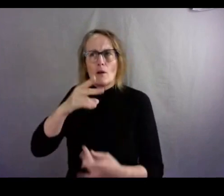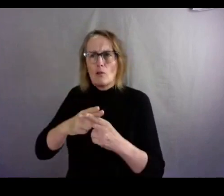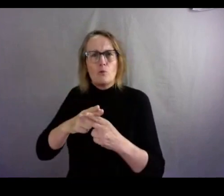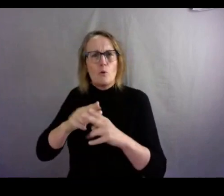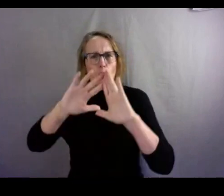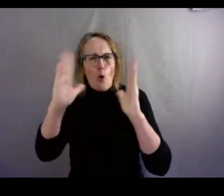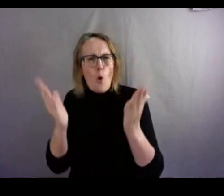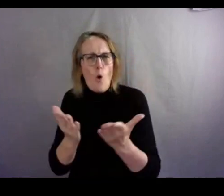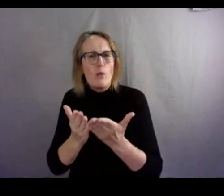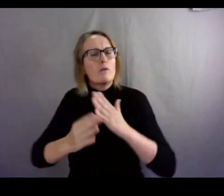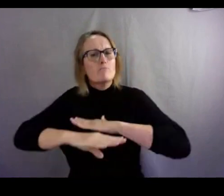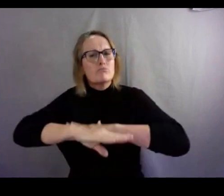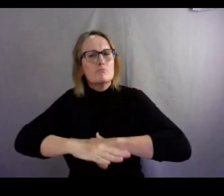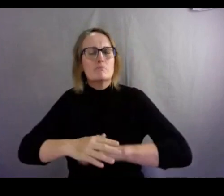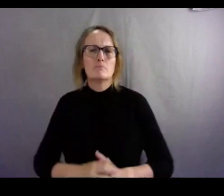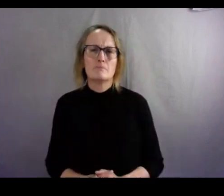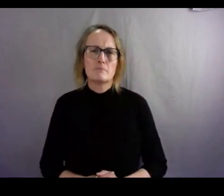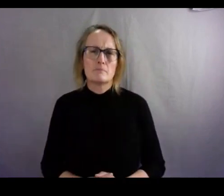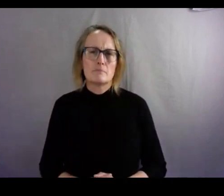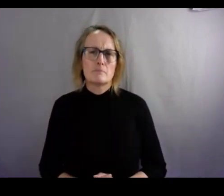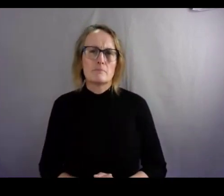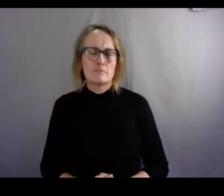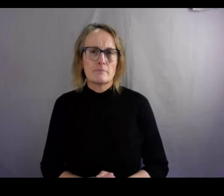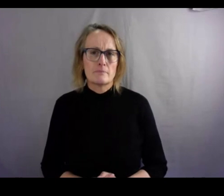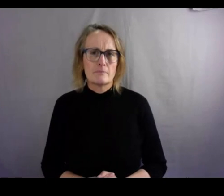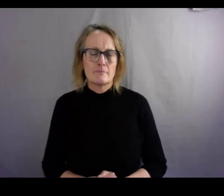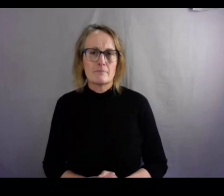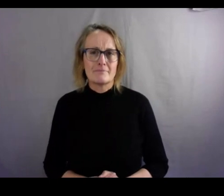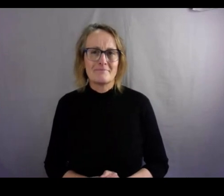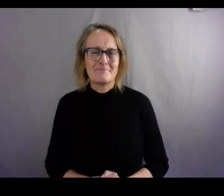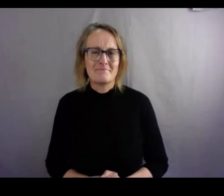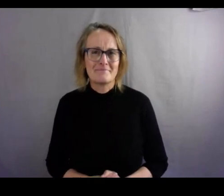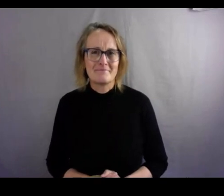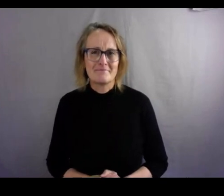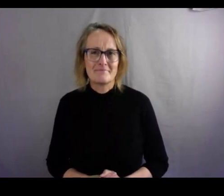I'd like to reflect that whilst our eyes are feasting, absolutely feasting on the beautiful colour